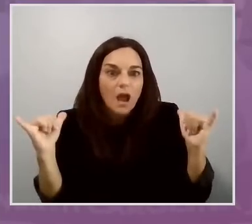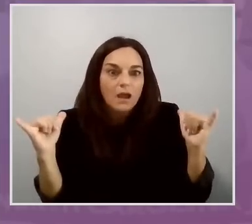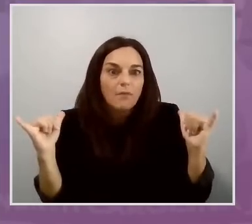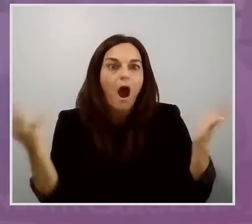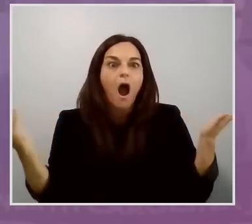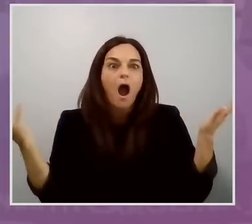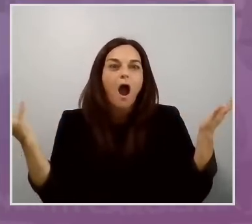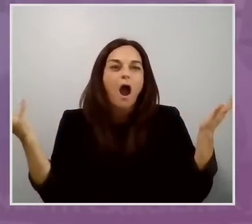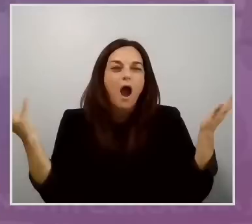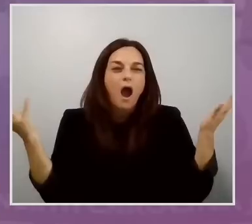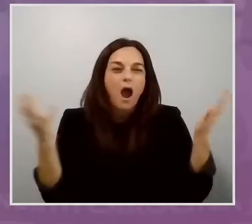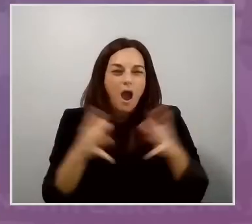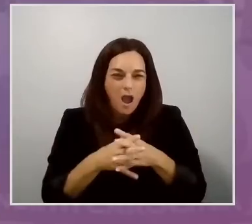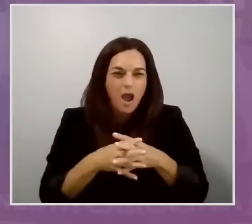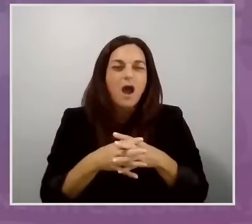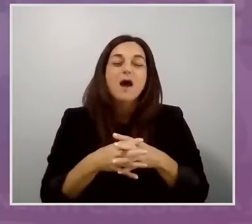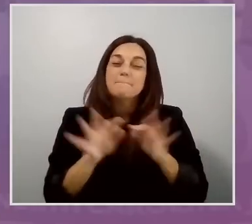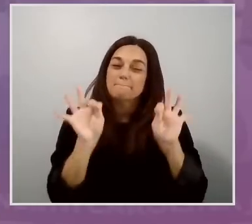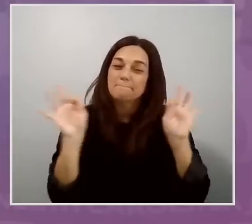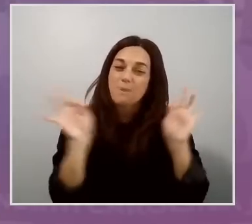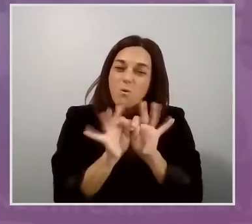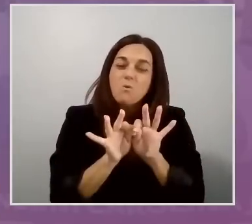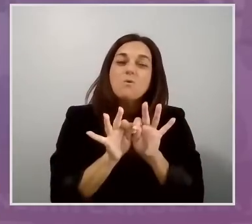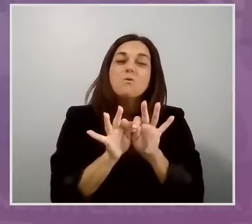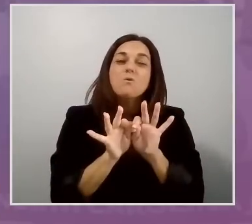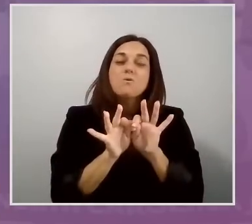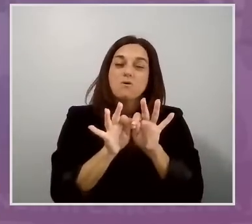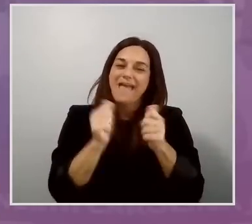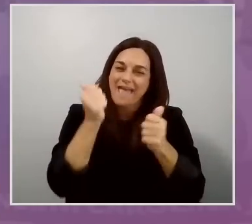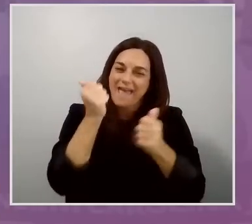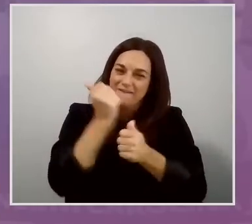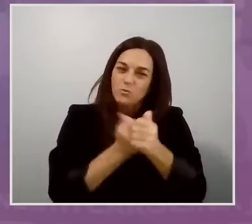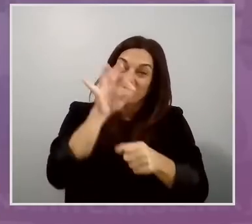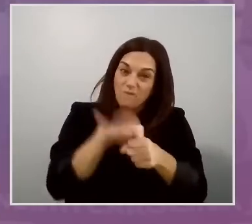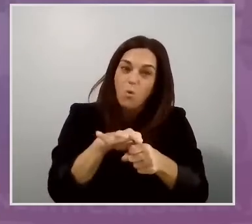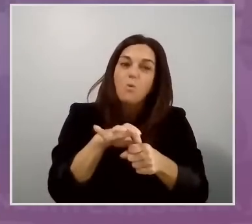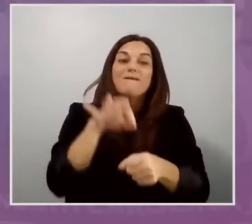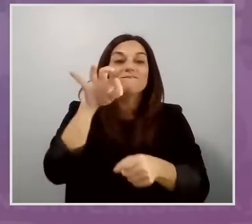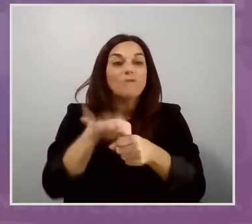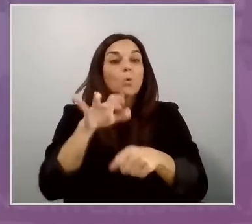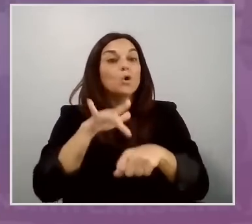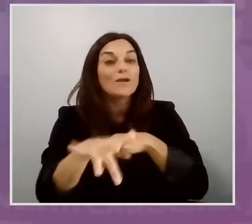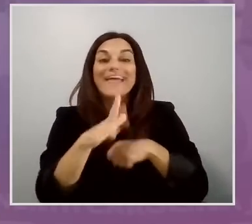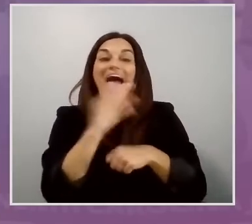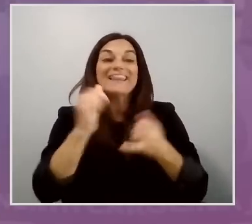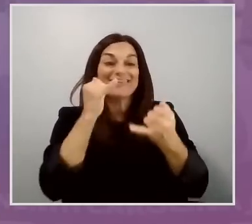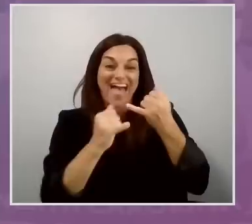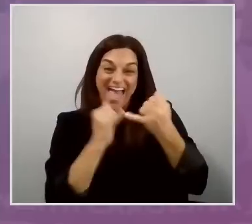VOTING FOR PRESIDENT, SENATOR, AND GOVERNOR AT THE SAME TIME.